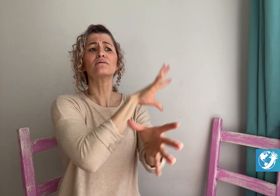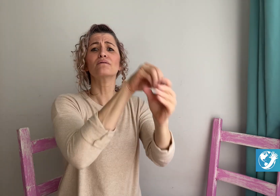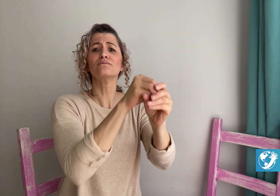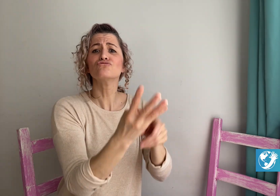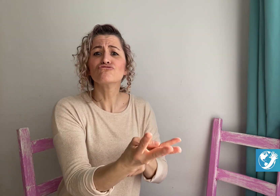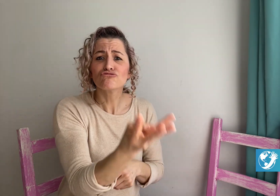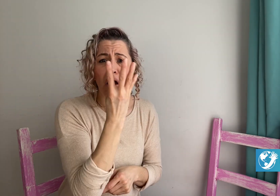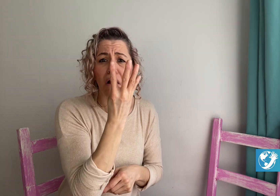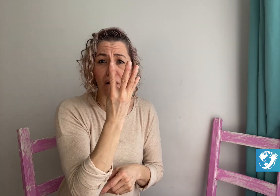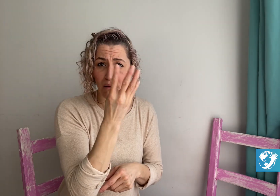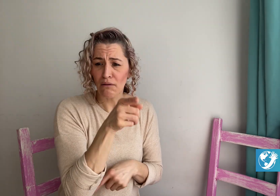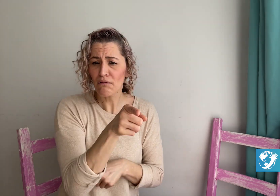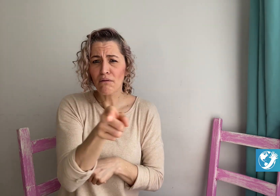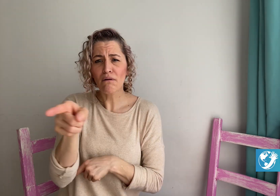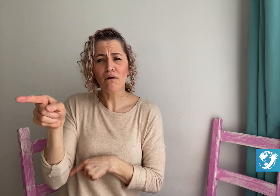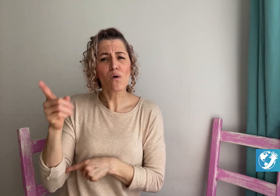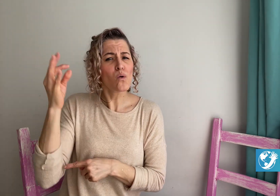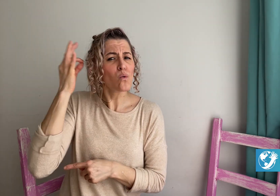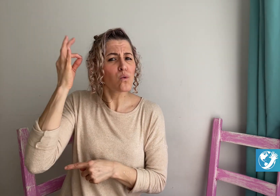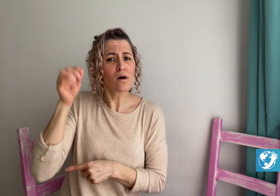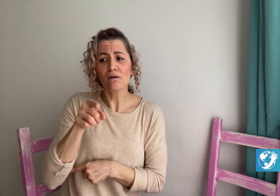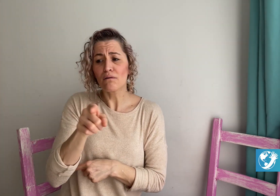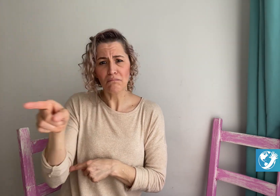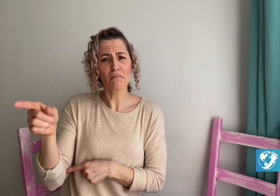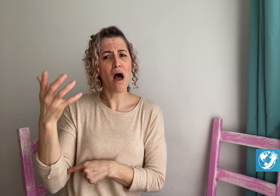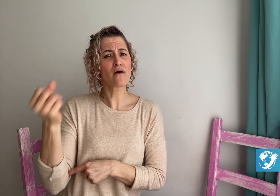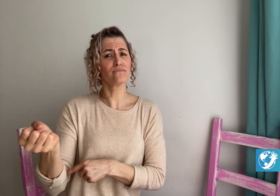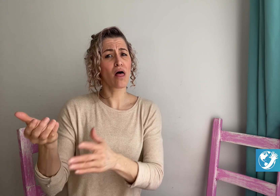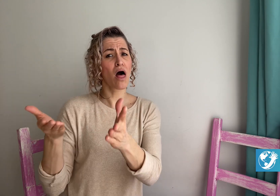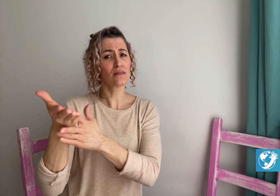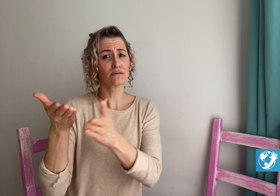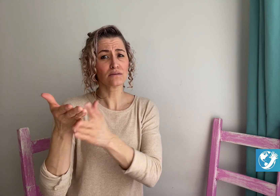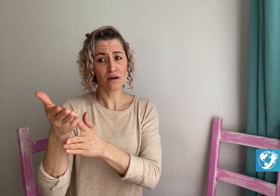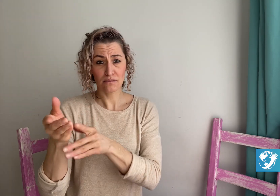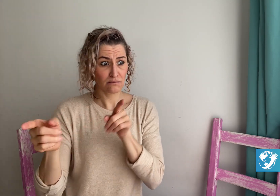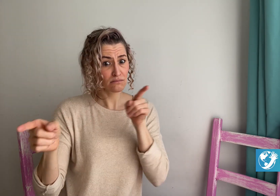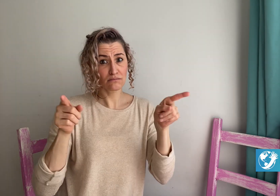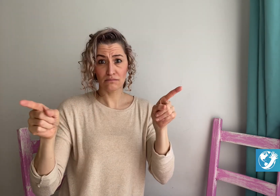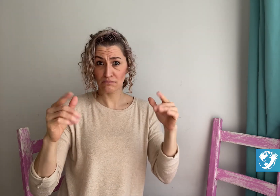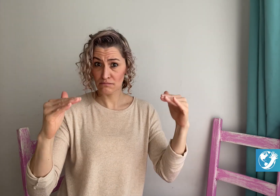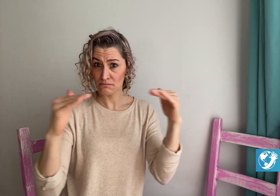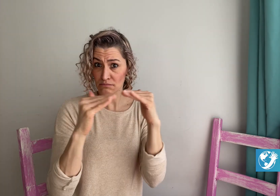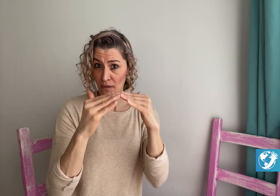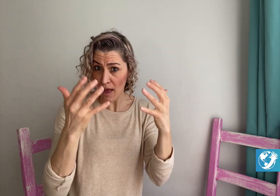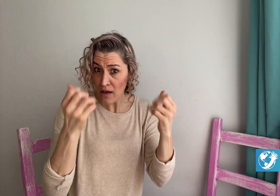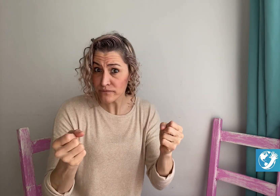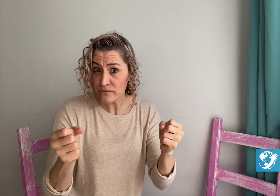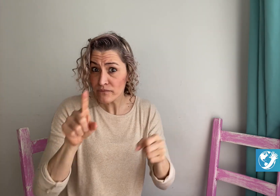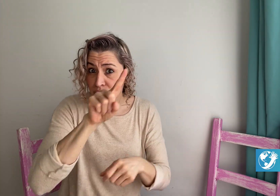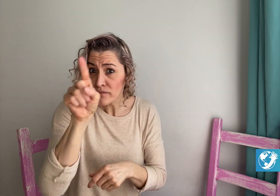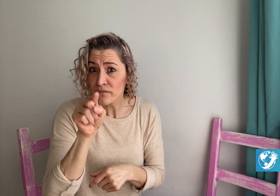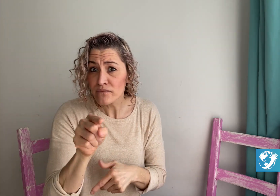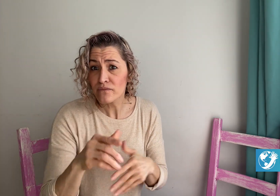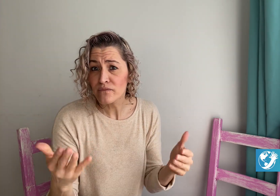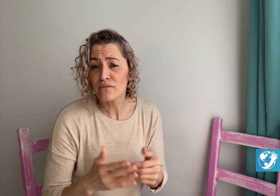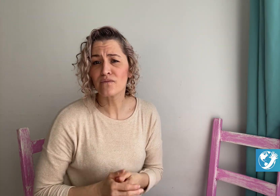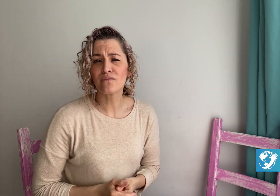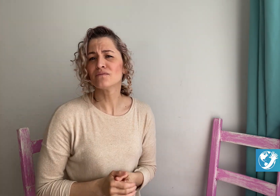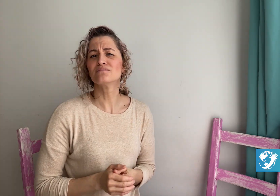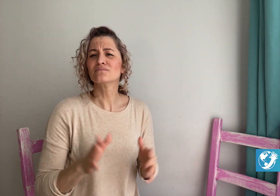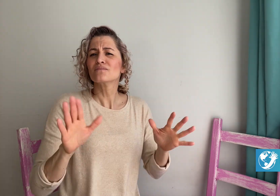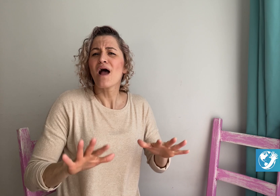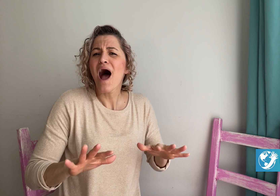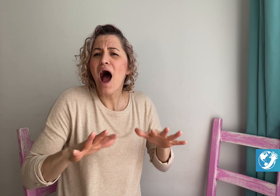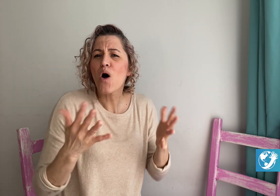and opportunities in prison similar to other hearing prisoners?